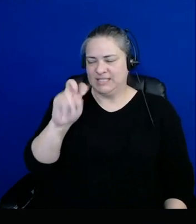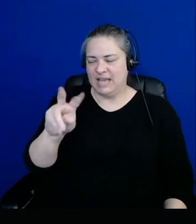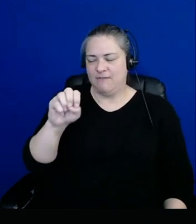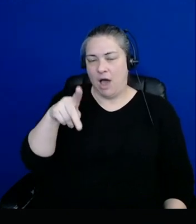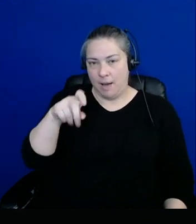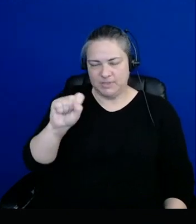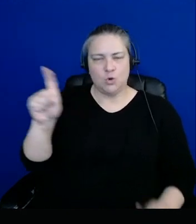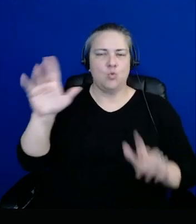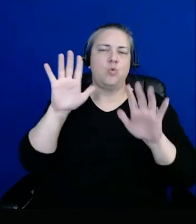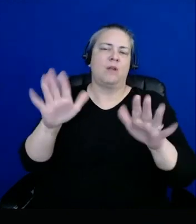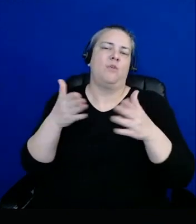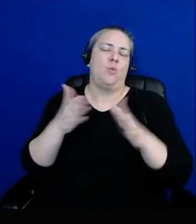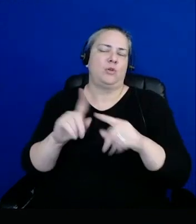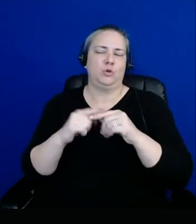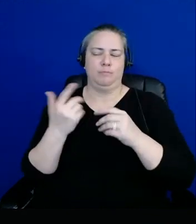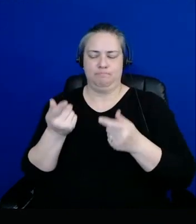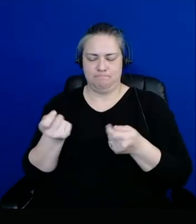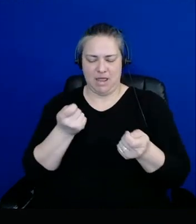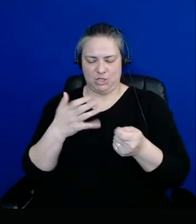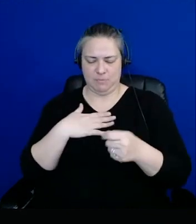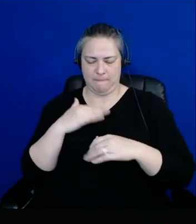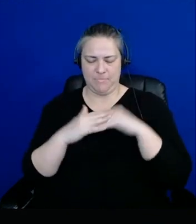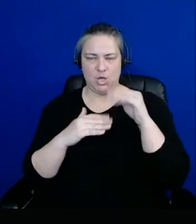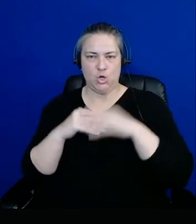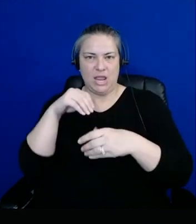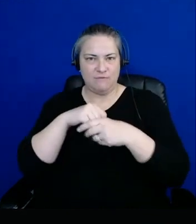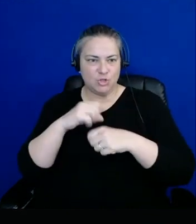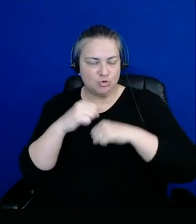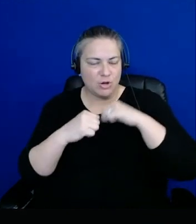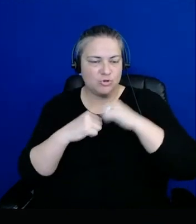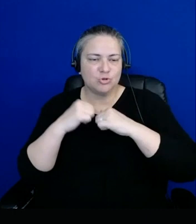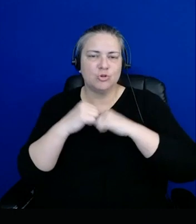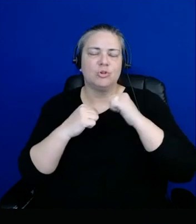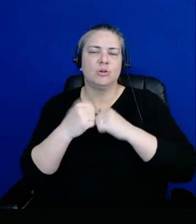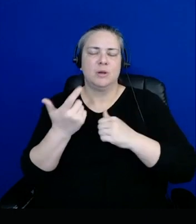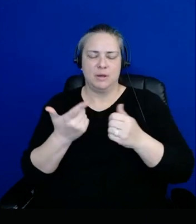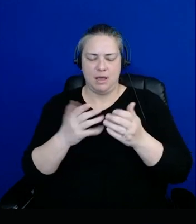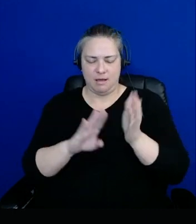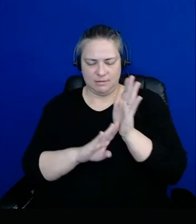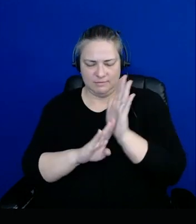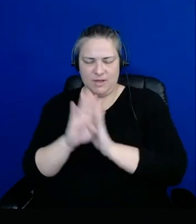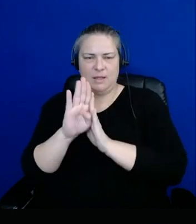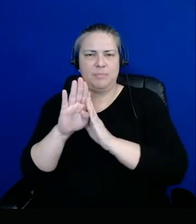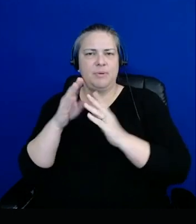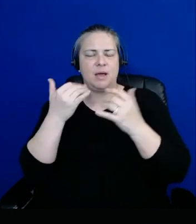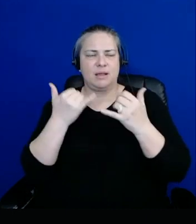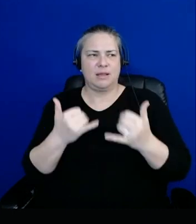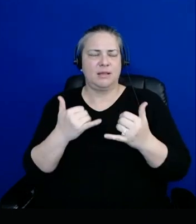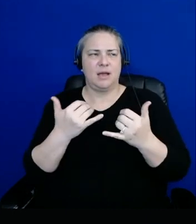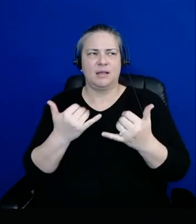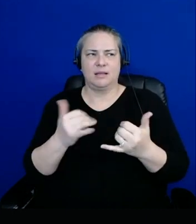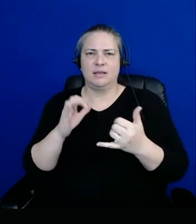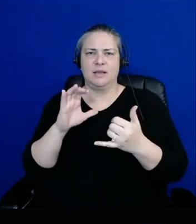manage your build infrastructure and set up the custom build rules, and the timing and the cadence for continuous integration,